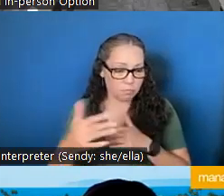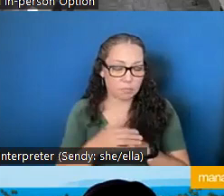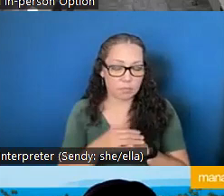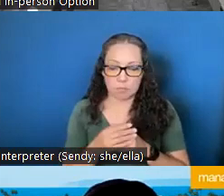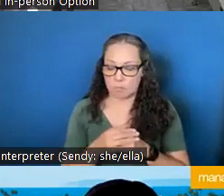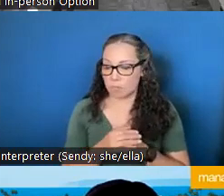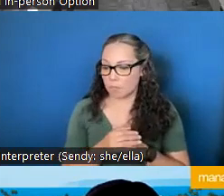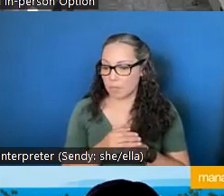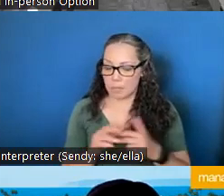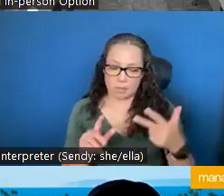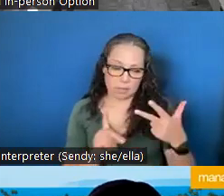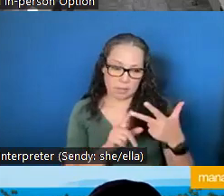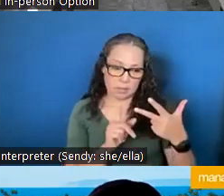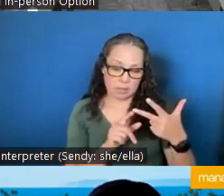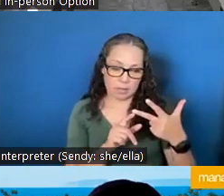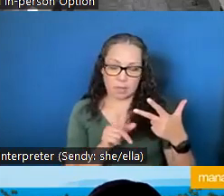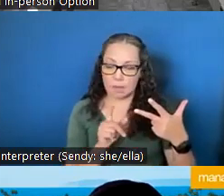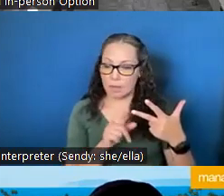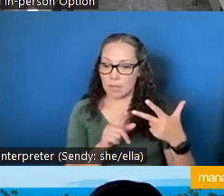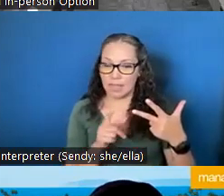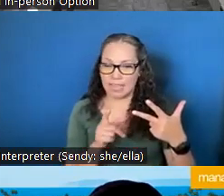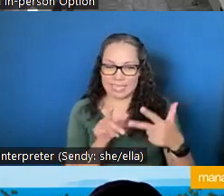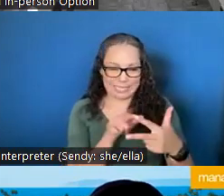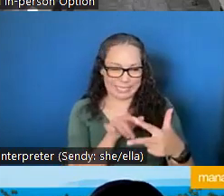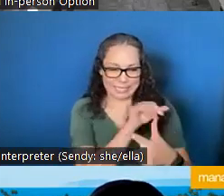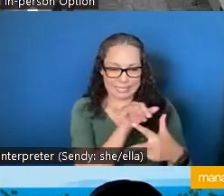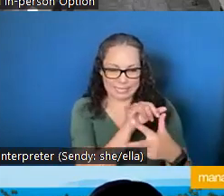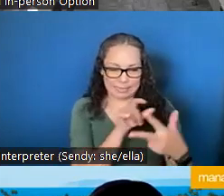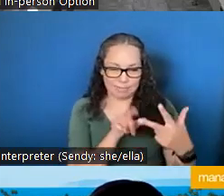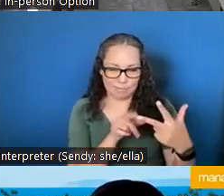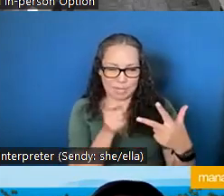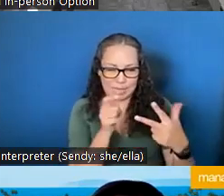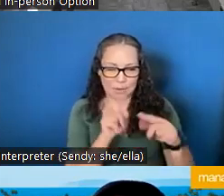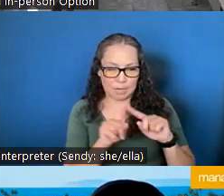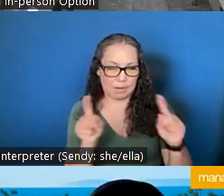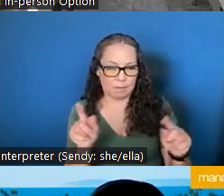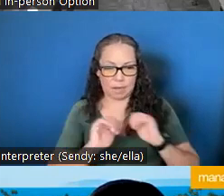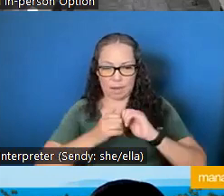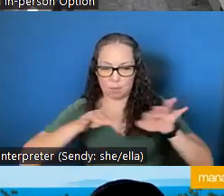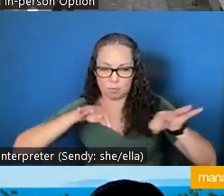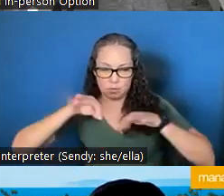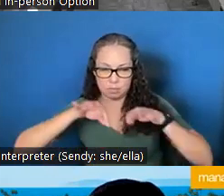but slightly different this is now we're shifting into how do we describe the value and return on